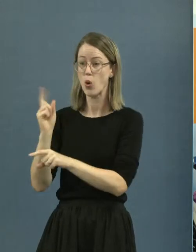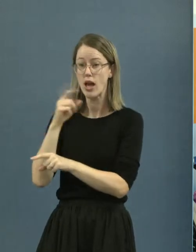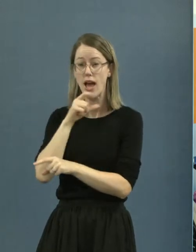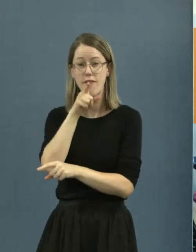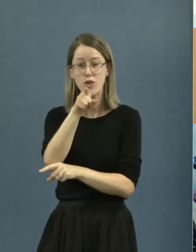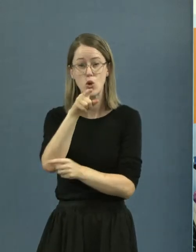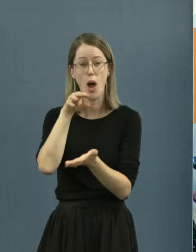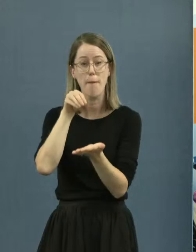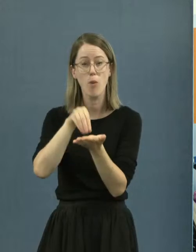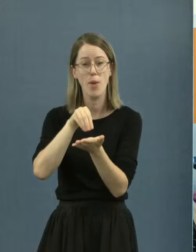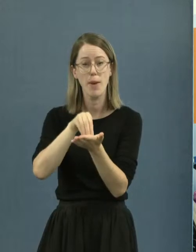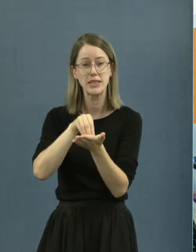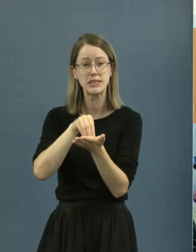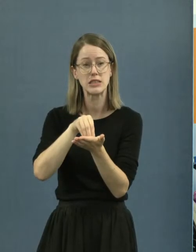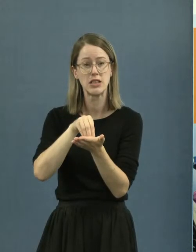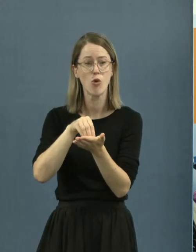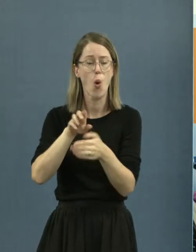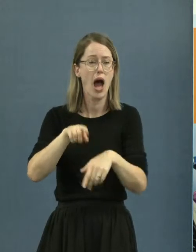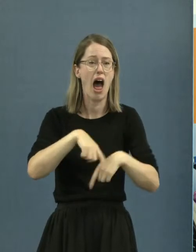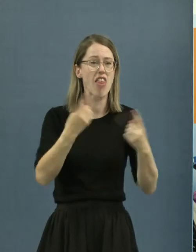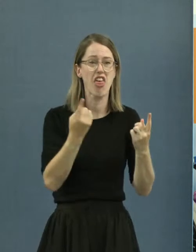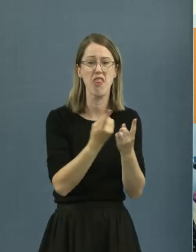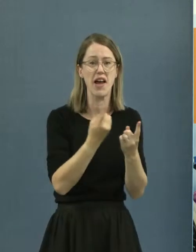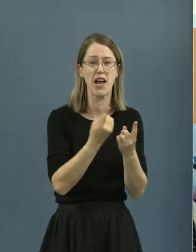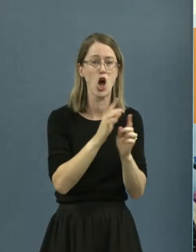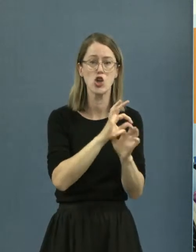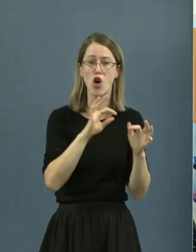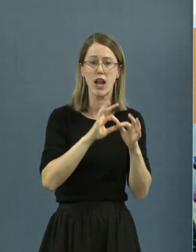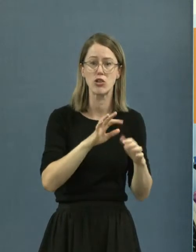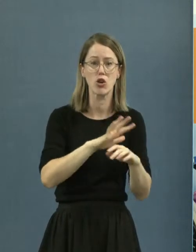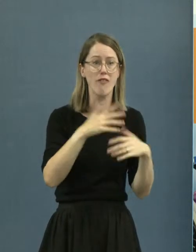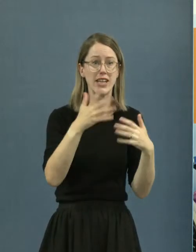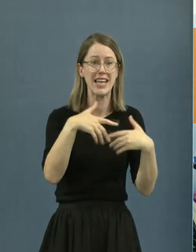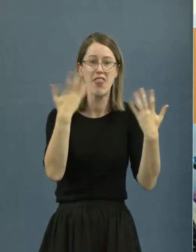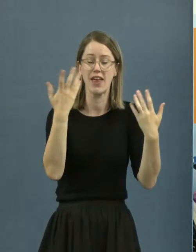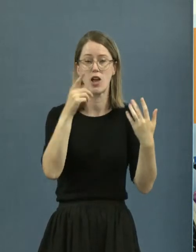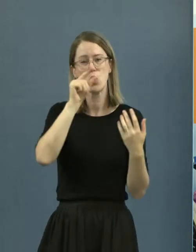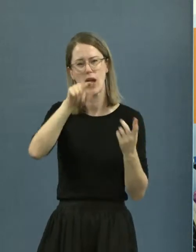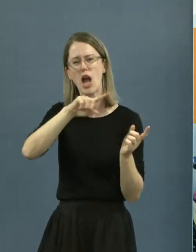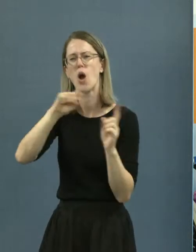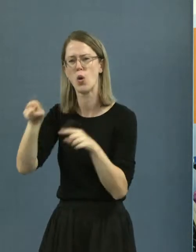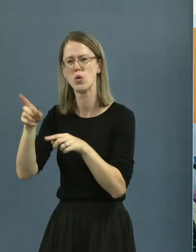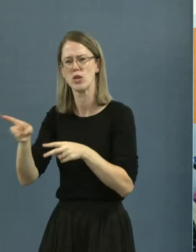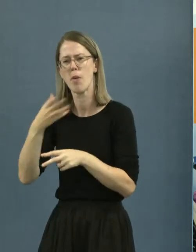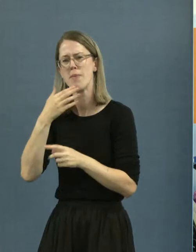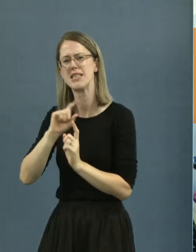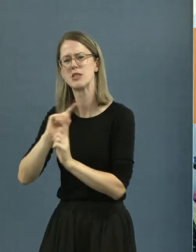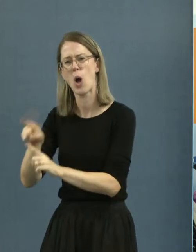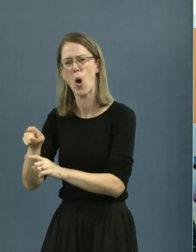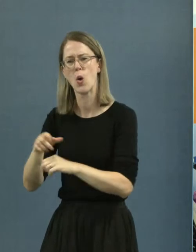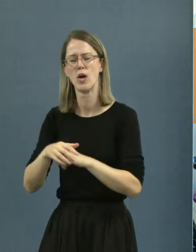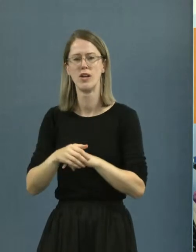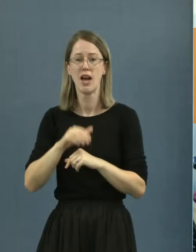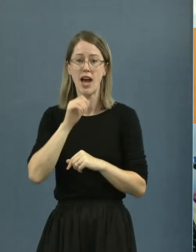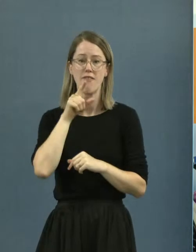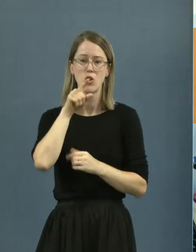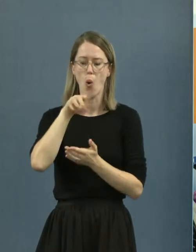Metro area, that if you have an appointment, please attend that unless you are told otherwise. If for some reason your